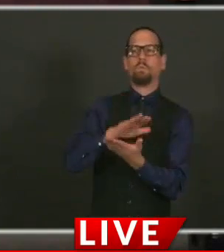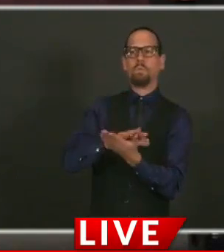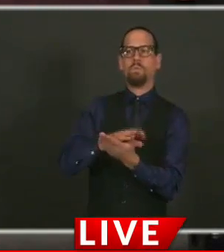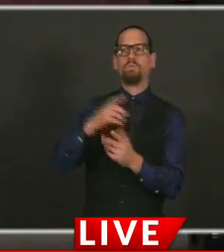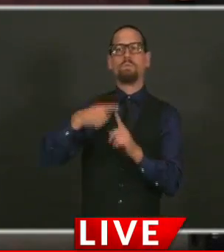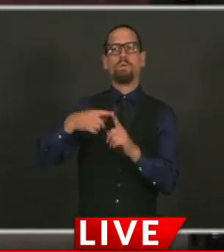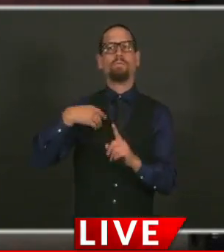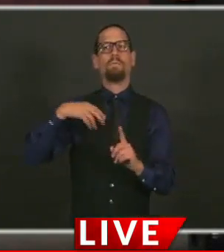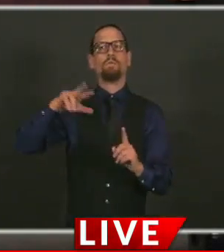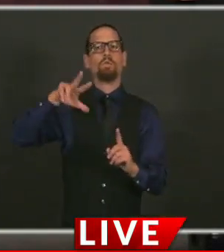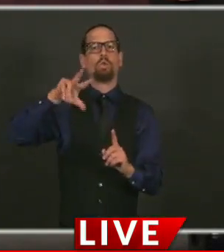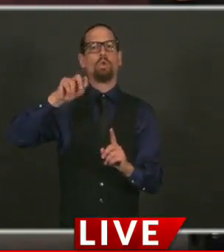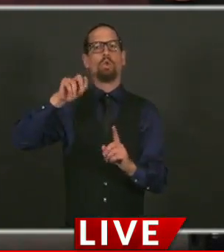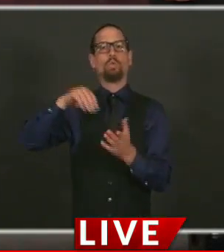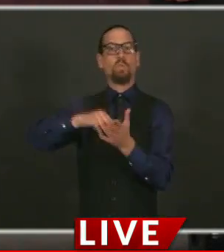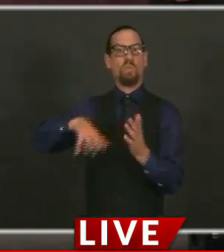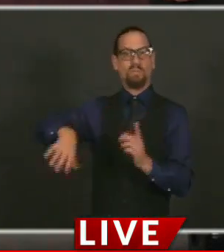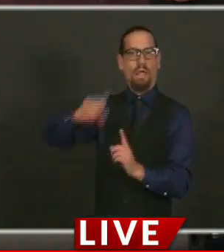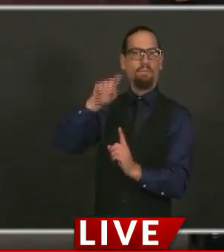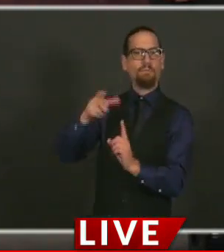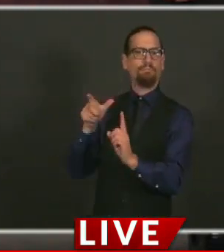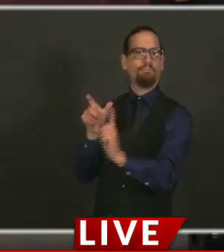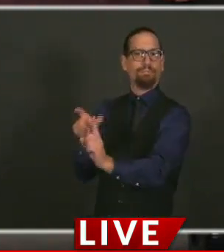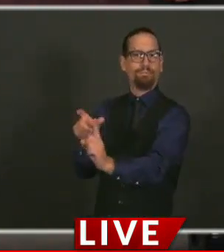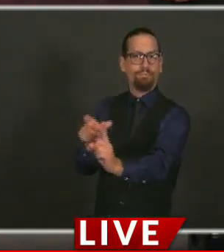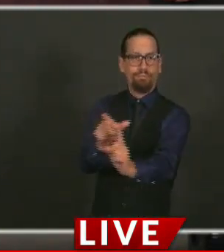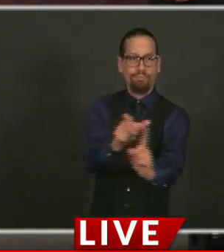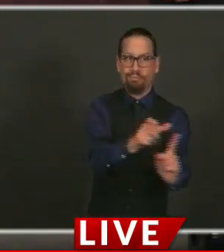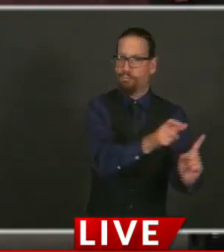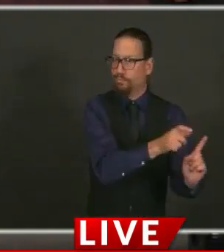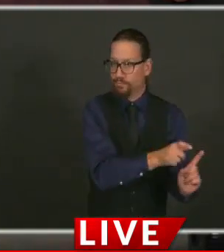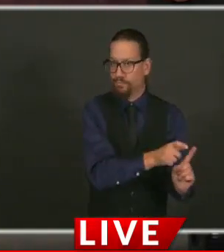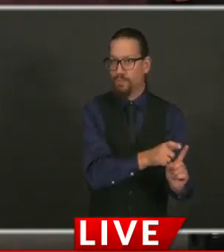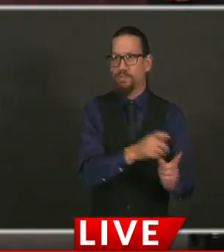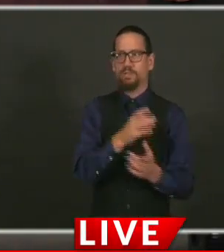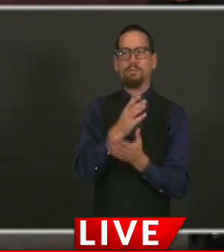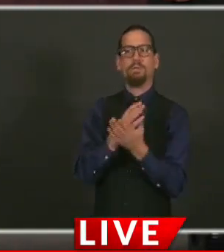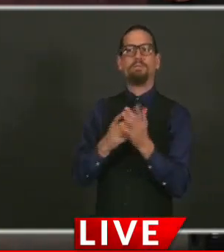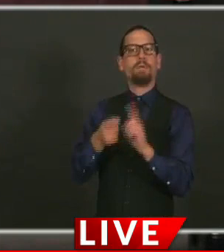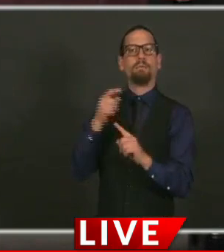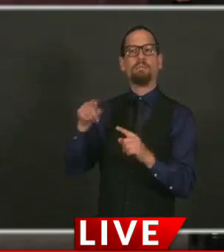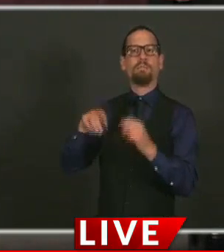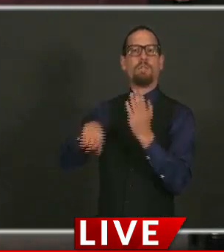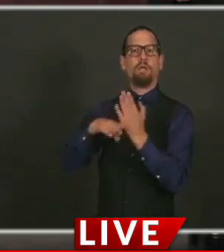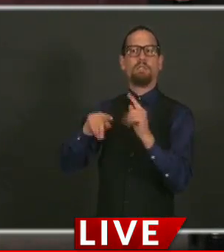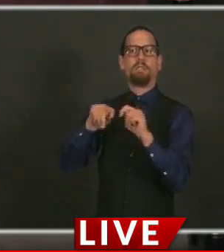THERE ARE TWO PROVIDENCE SCHOOLS WITH 30 PLUS TEACHERS QUARANTINED. THERE ARE A FEW SOCCER TEAMS